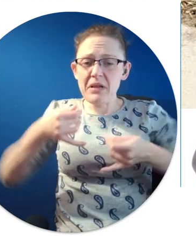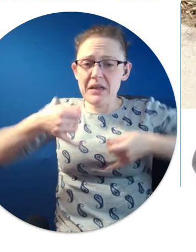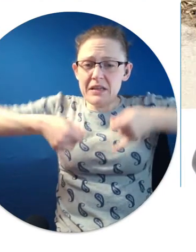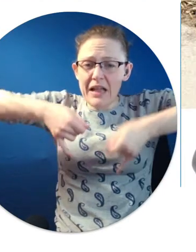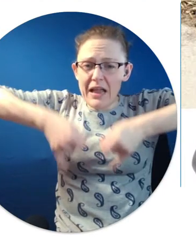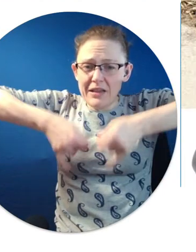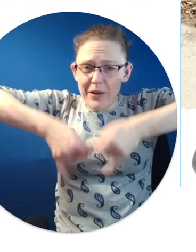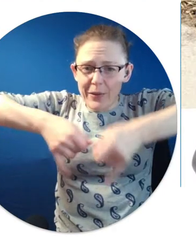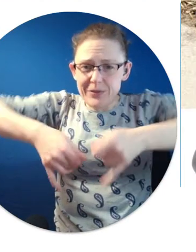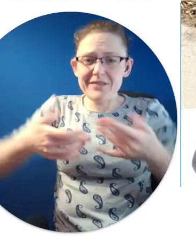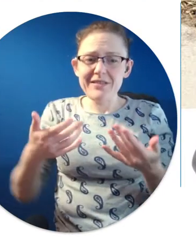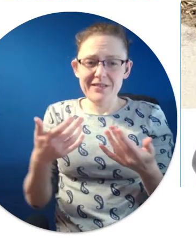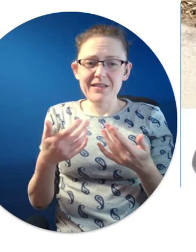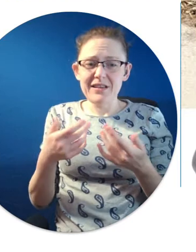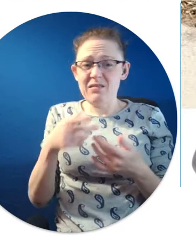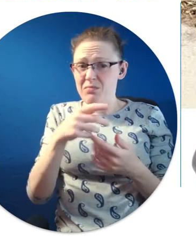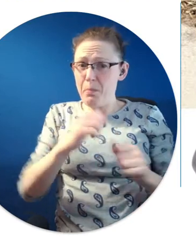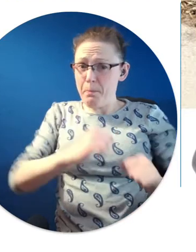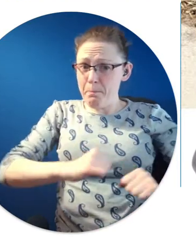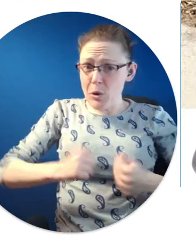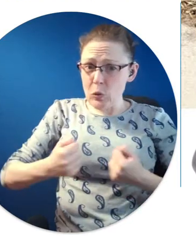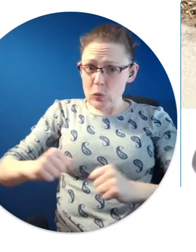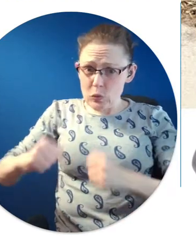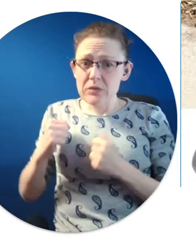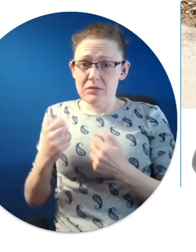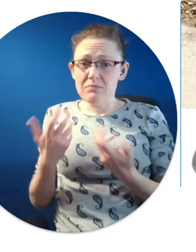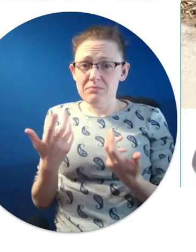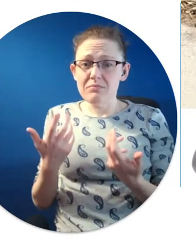and stilettos. Boots too.